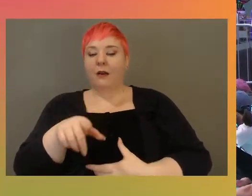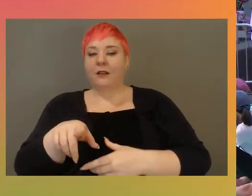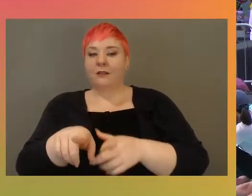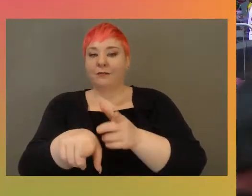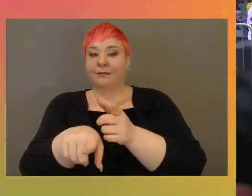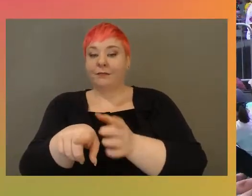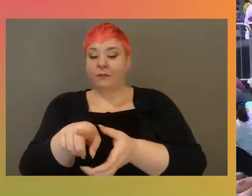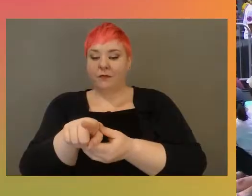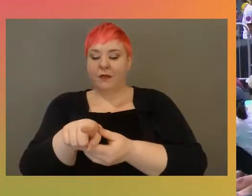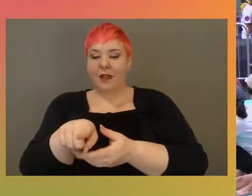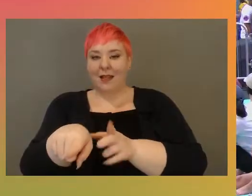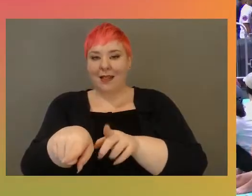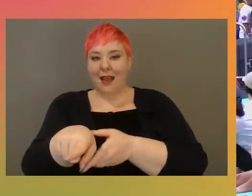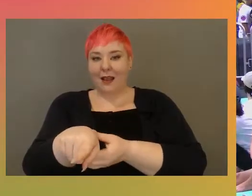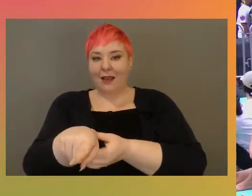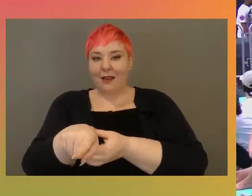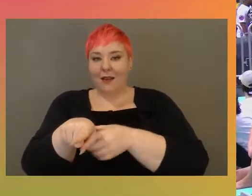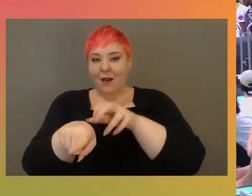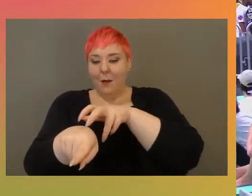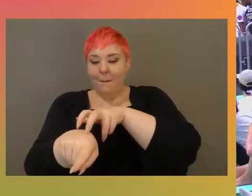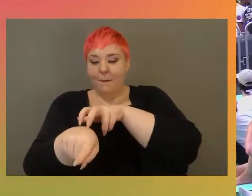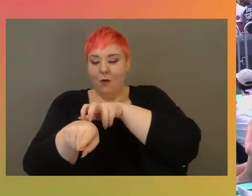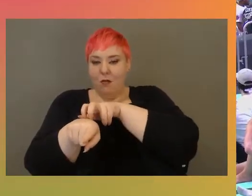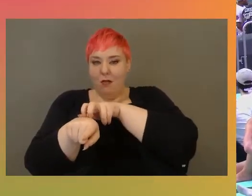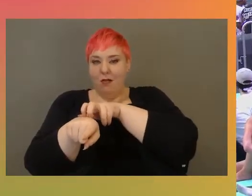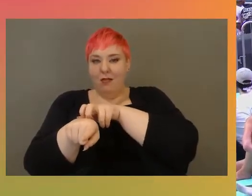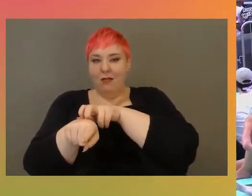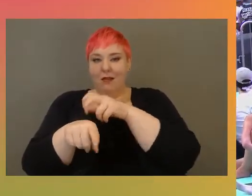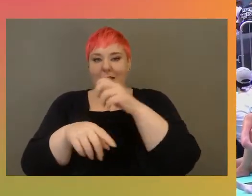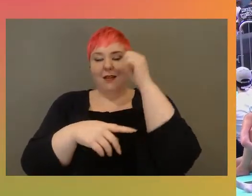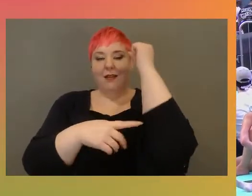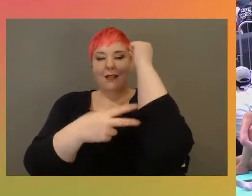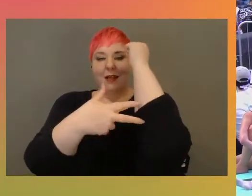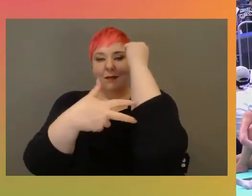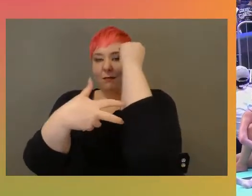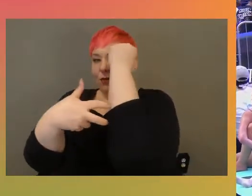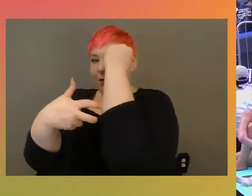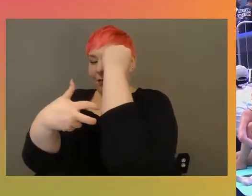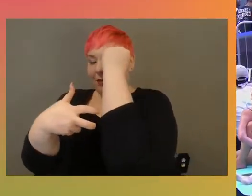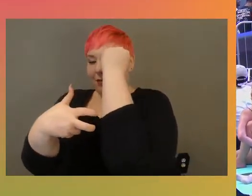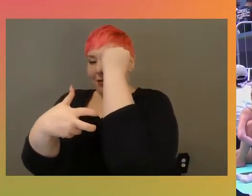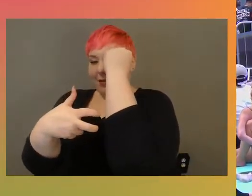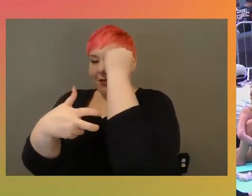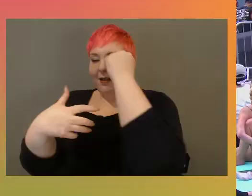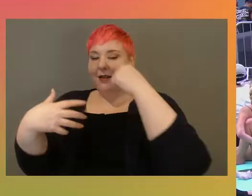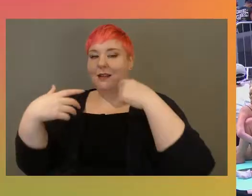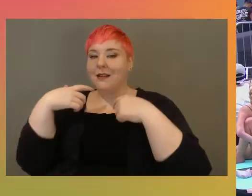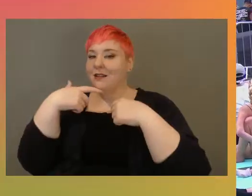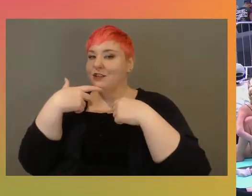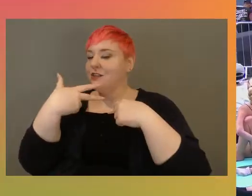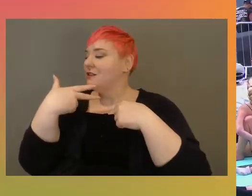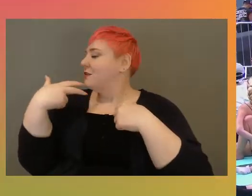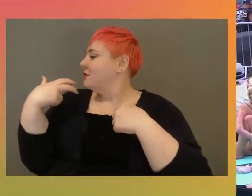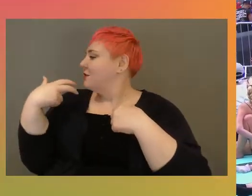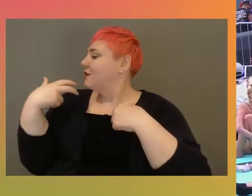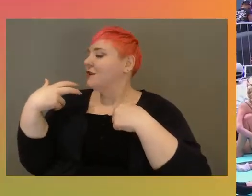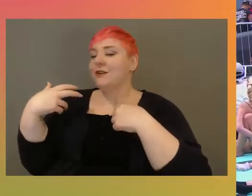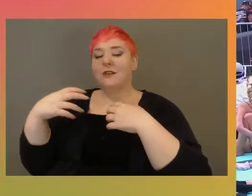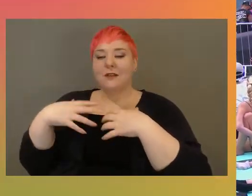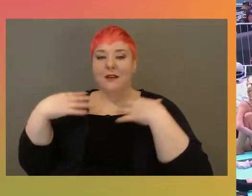KEEP HEIGHTENING THE CHEST.